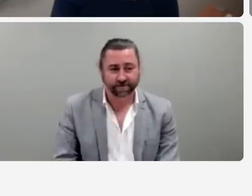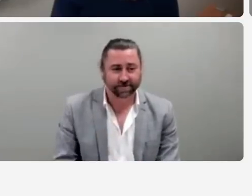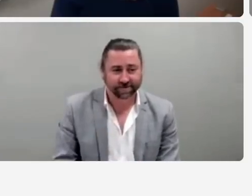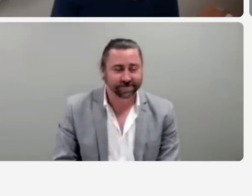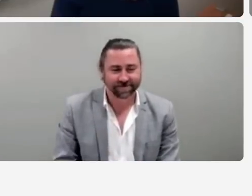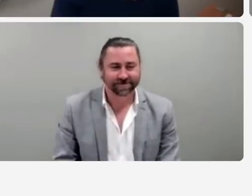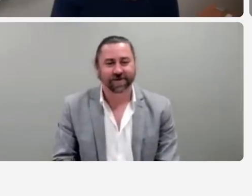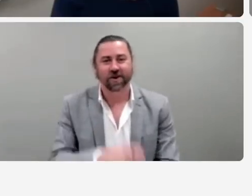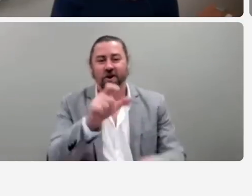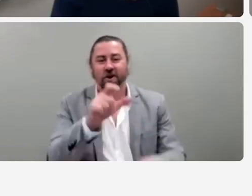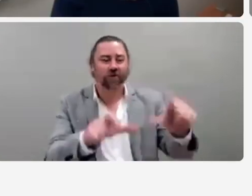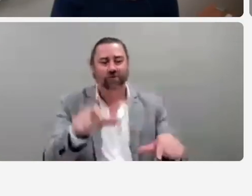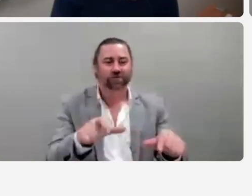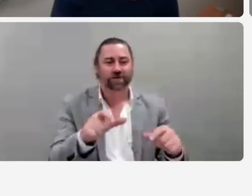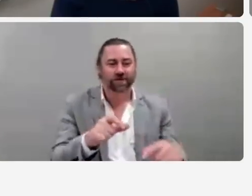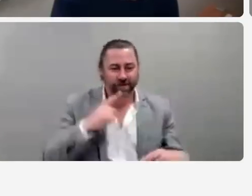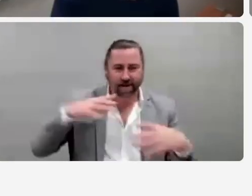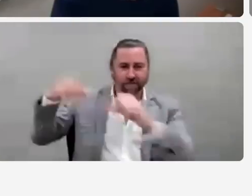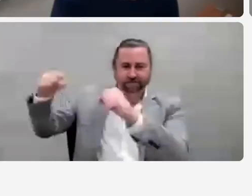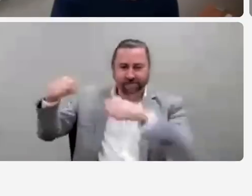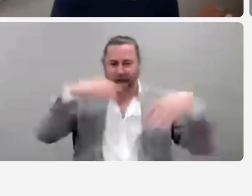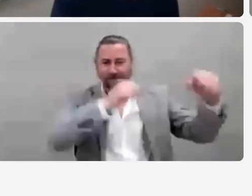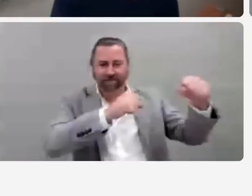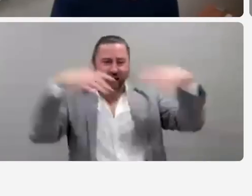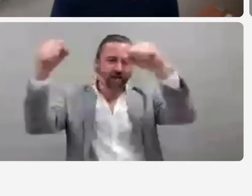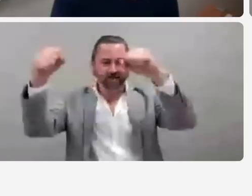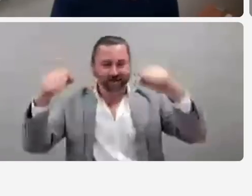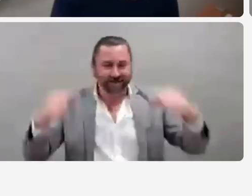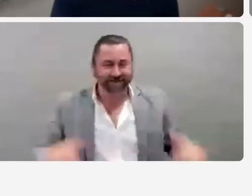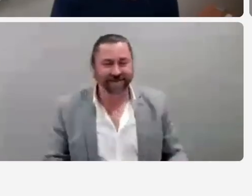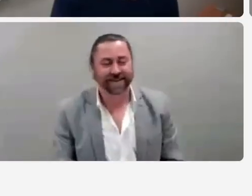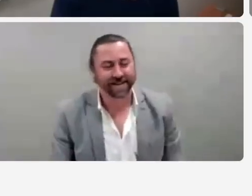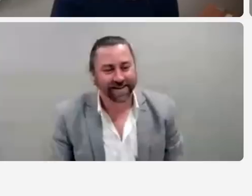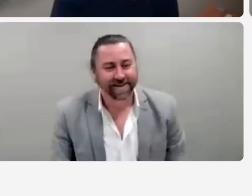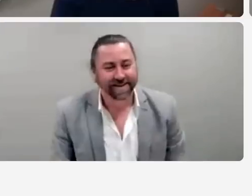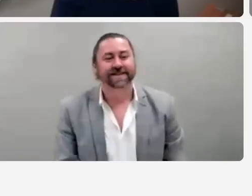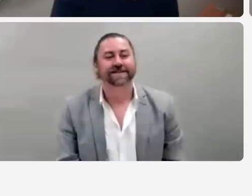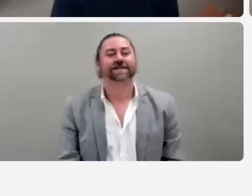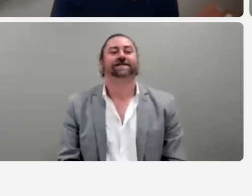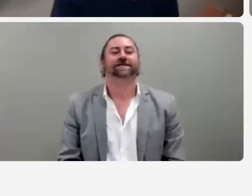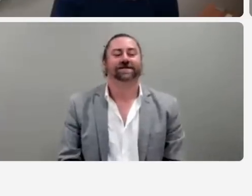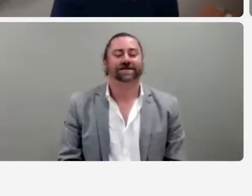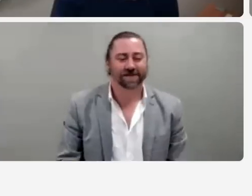it being quite challenging. Lights have gone out on Julia. So one of the things that we've been looking really